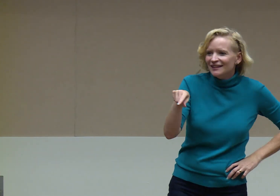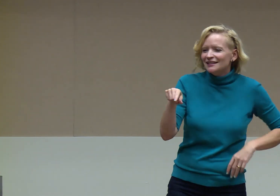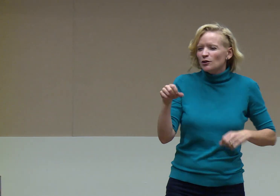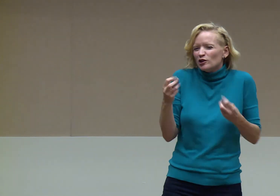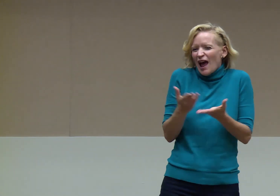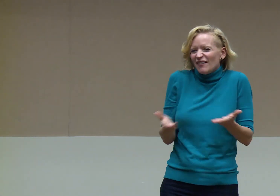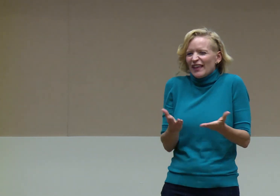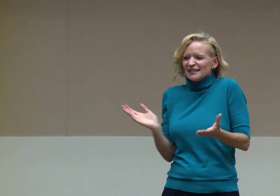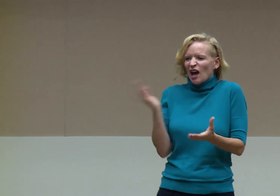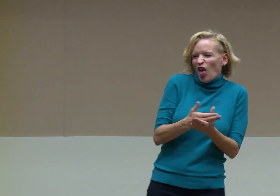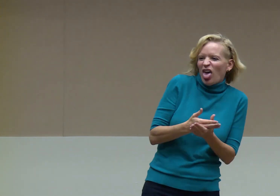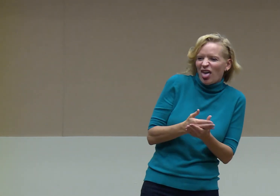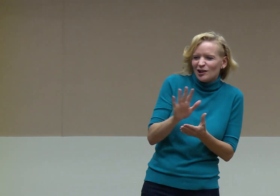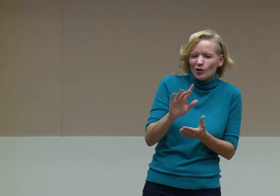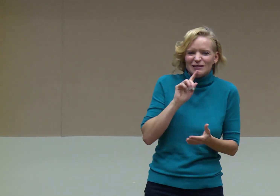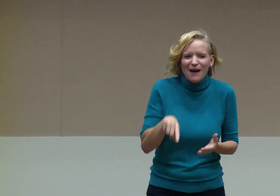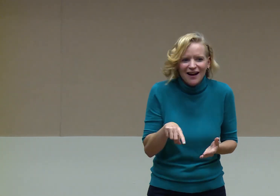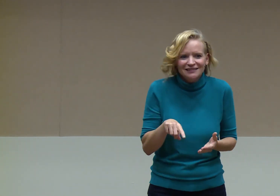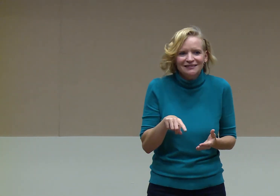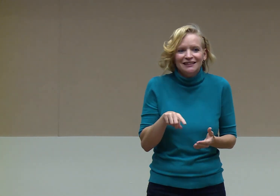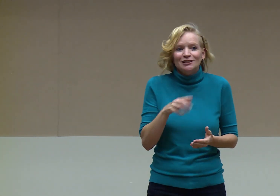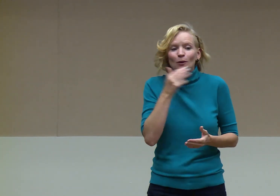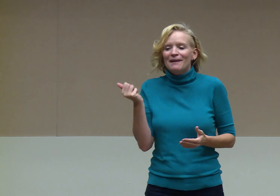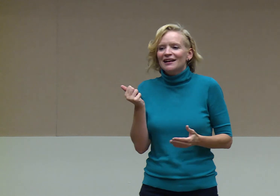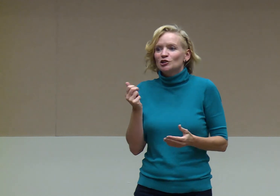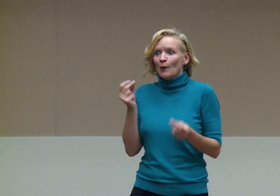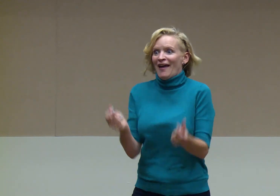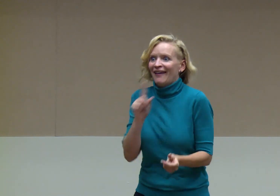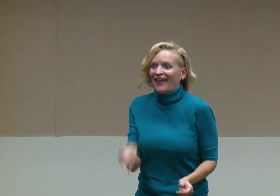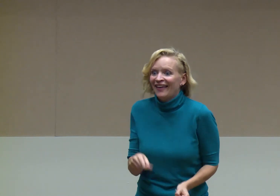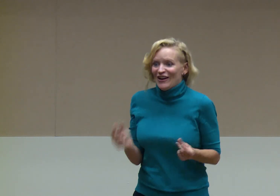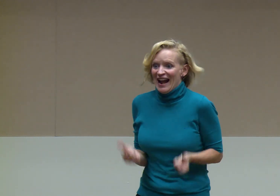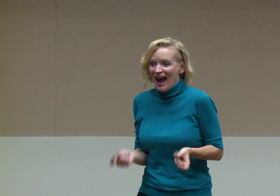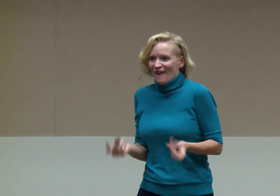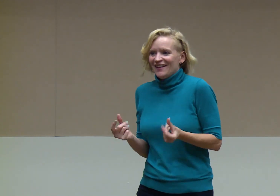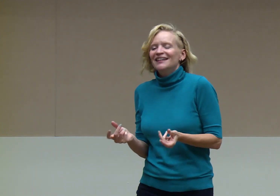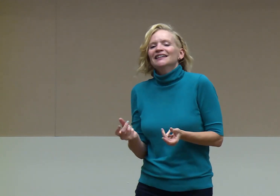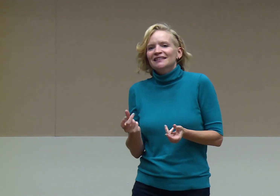and "Let me think about that and then respond." You know, a lot of things can inhibit your response.